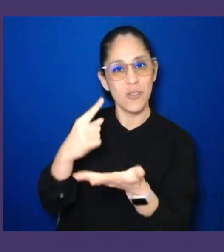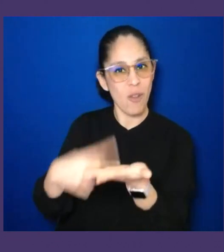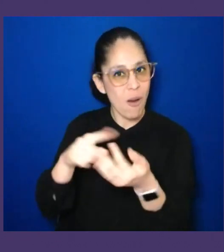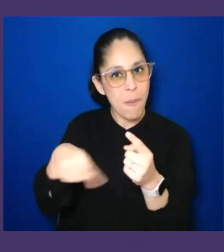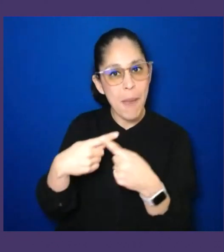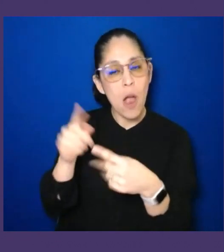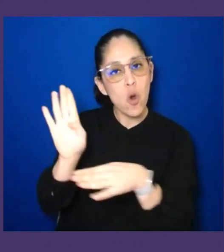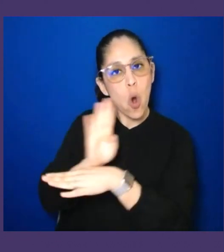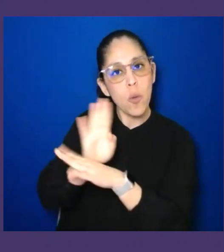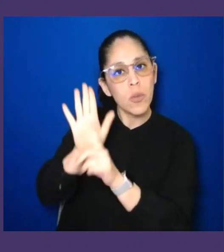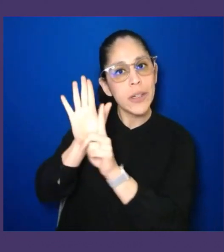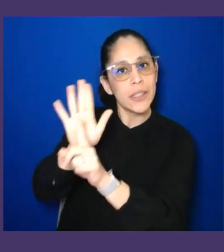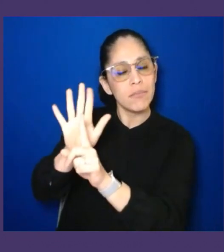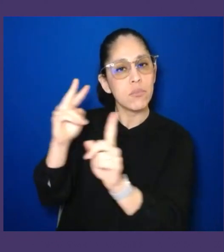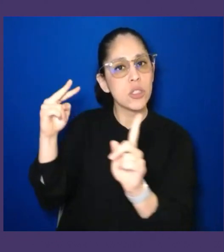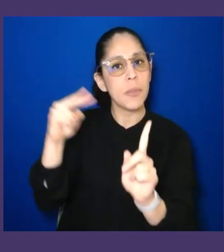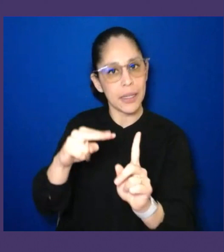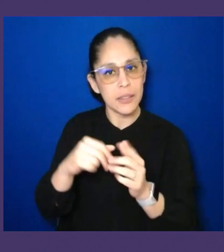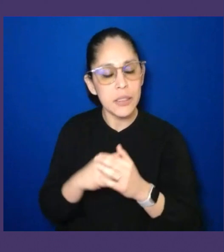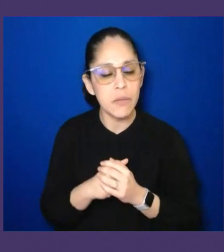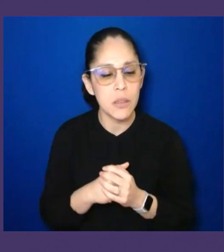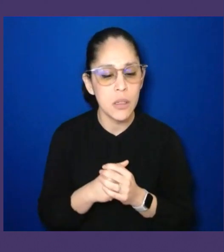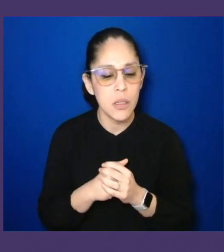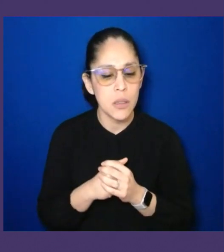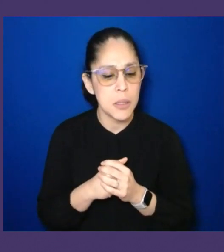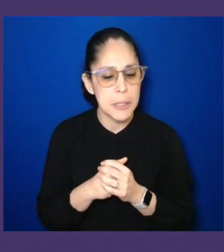second about the sub-minimum wage issue.